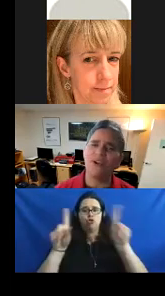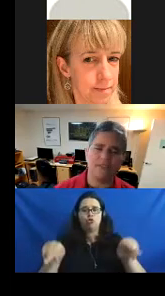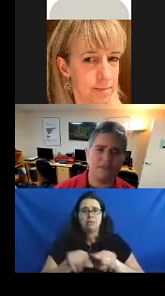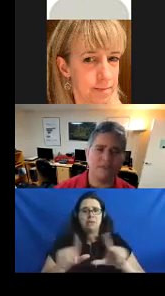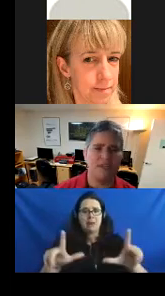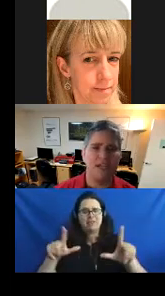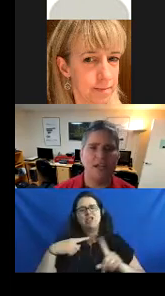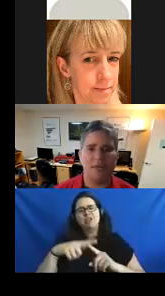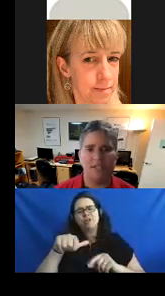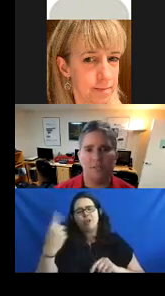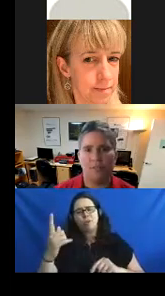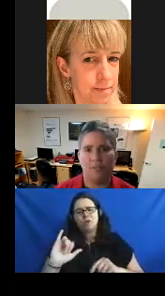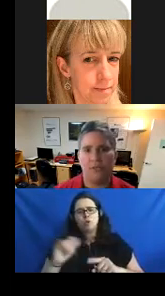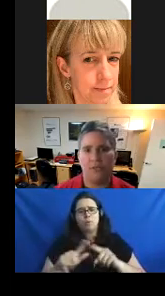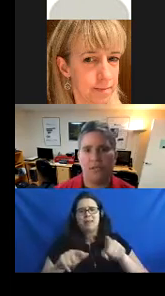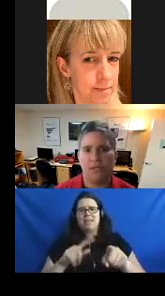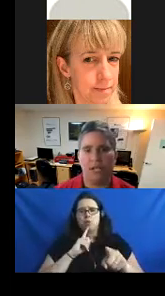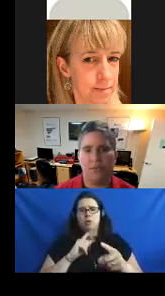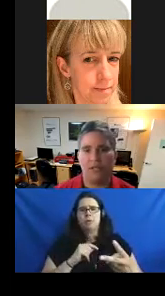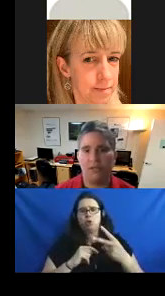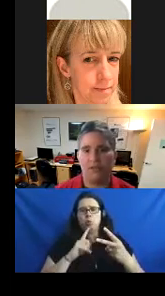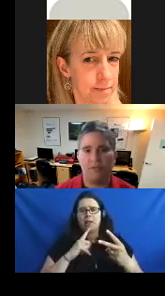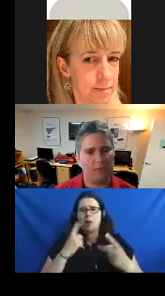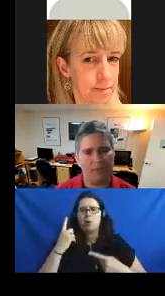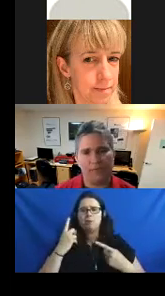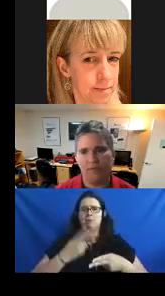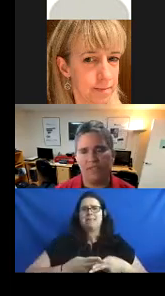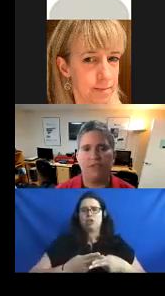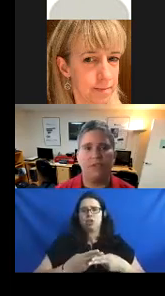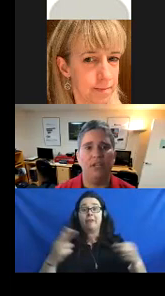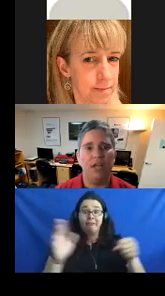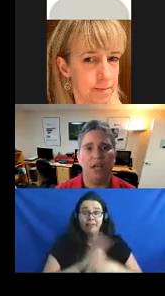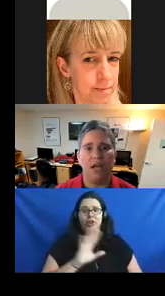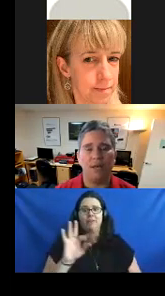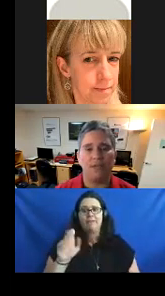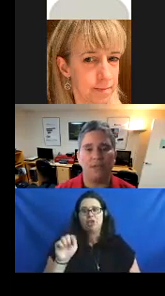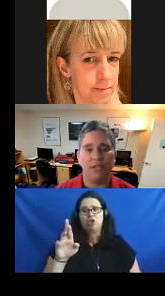THERE ARE OTHERS, BUT THESE WOULD BE TWO THAT I WOULD CONSIDER REALLY FULL FEATURED OPTIONS.